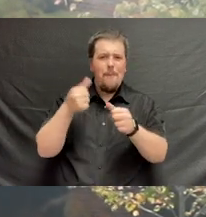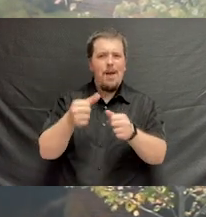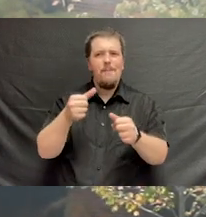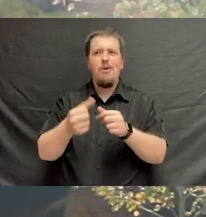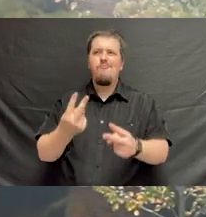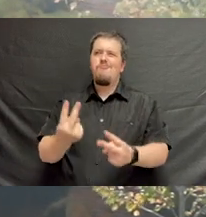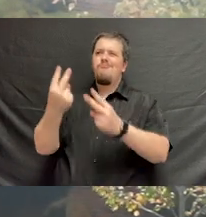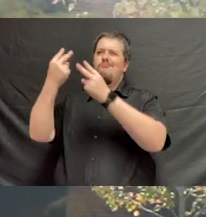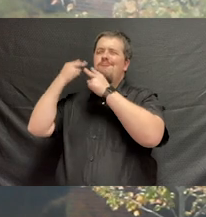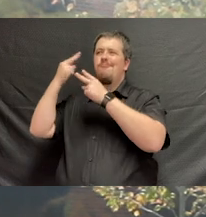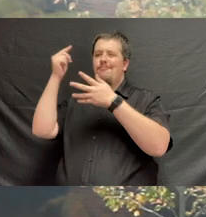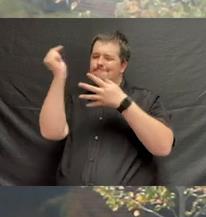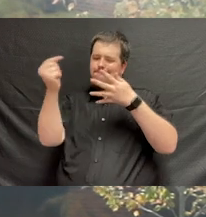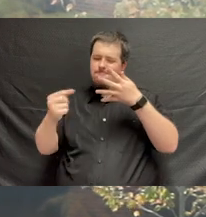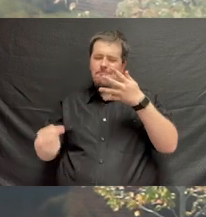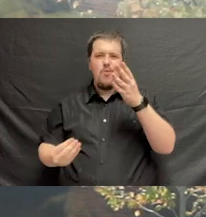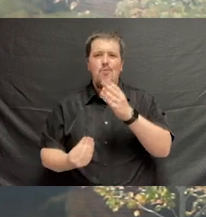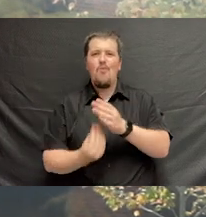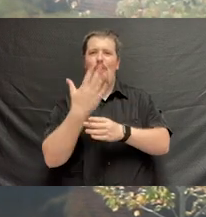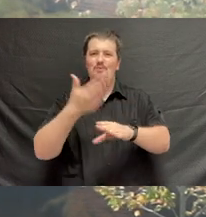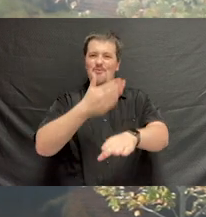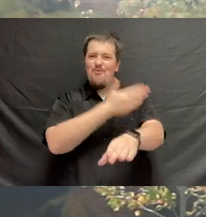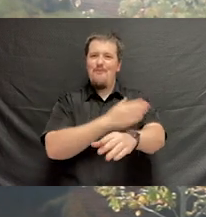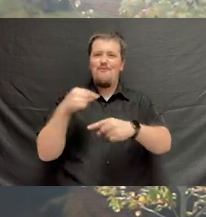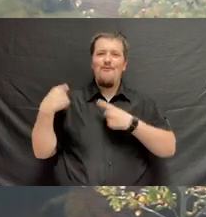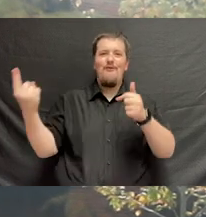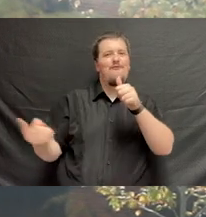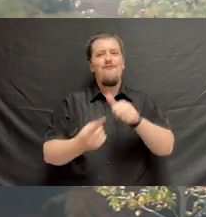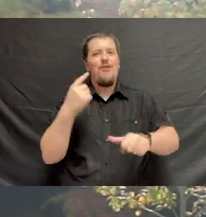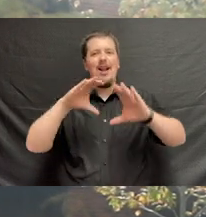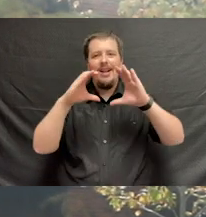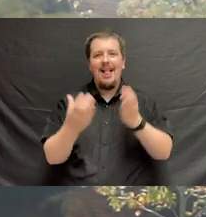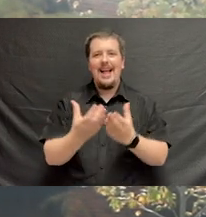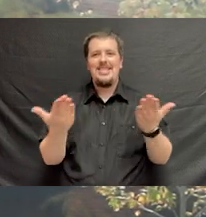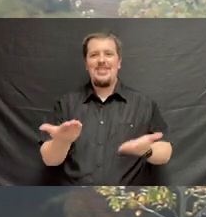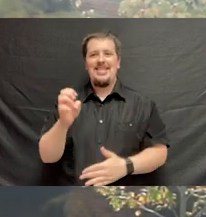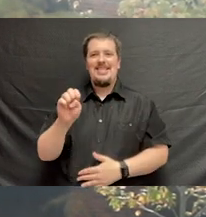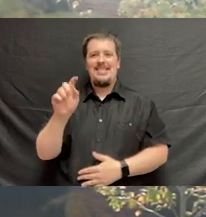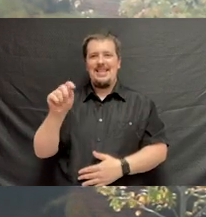without reflecting on all the ways you have grown since your very first class at ETSU.